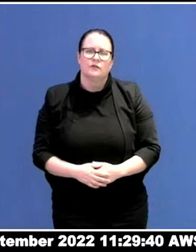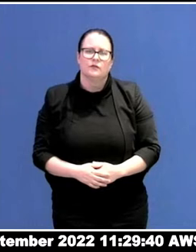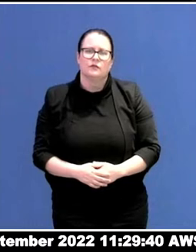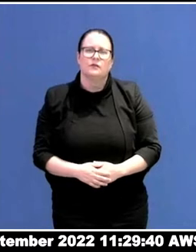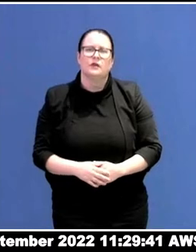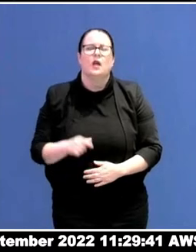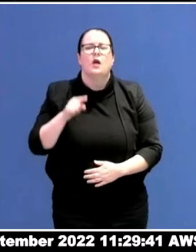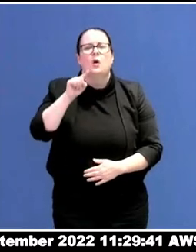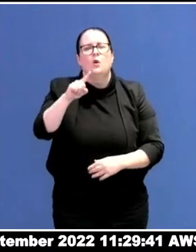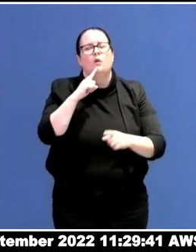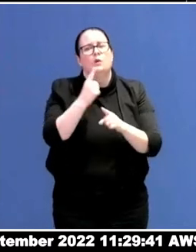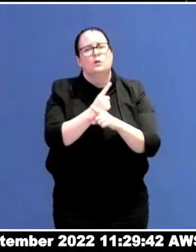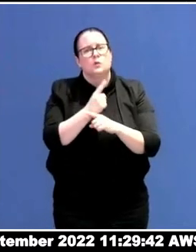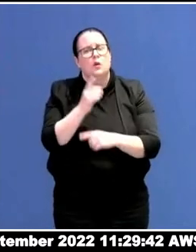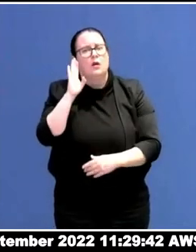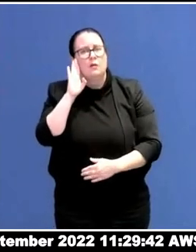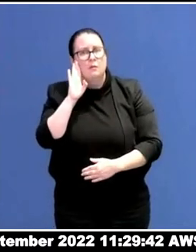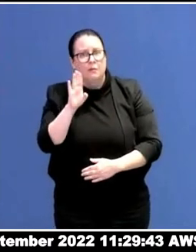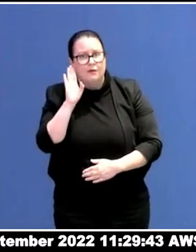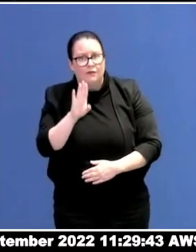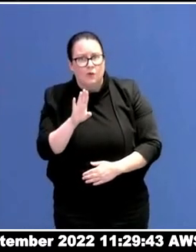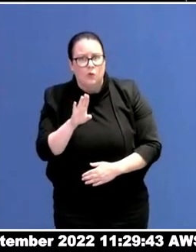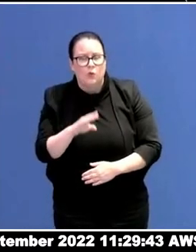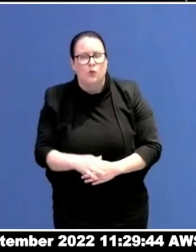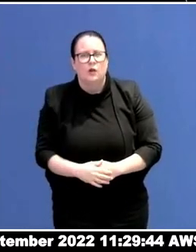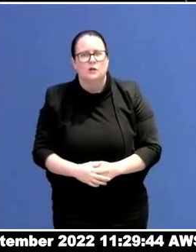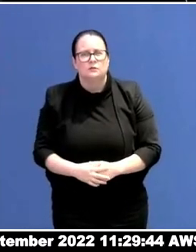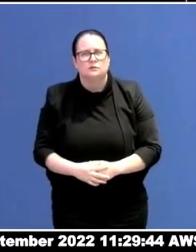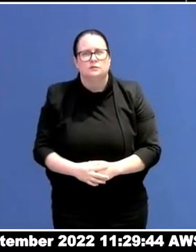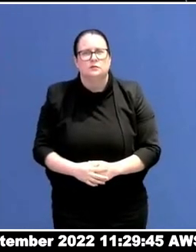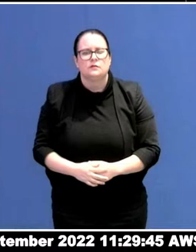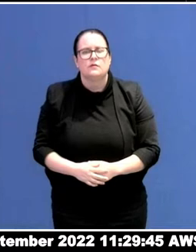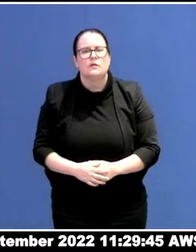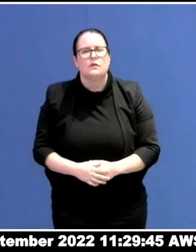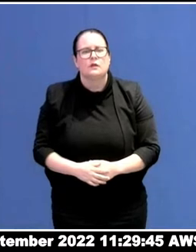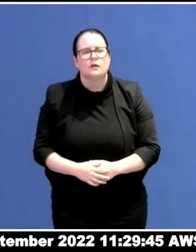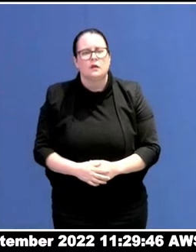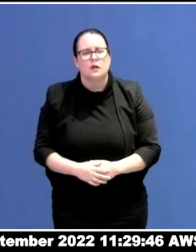talking about, is it your view that community-based organisations such as your